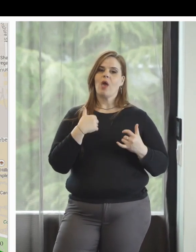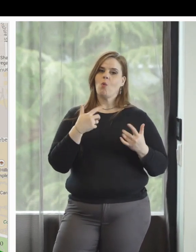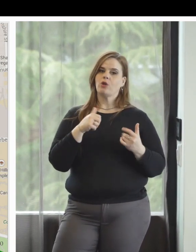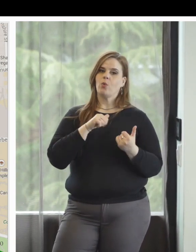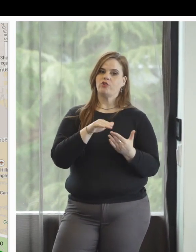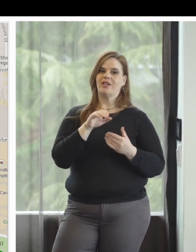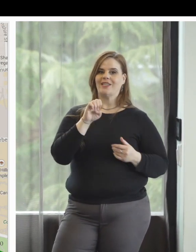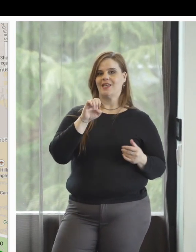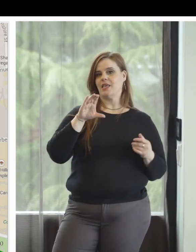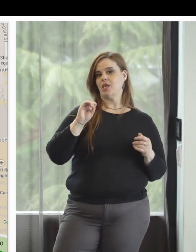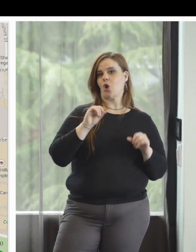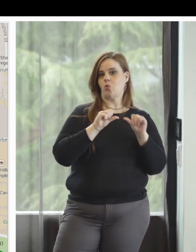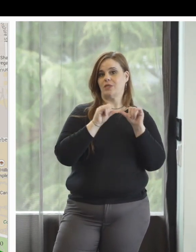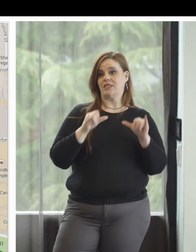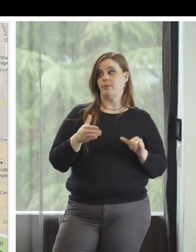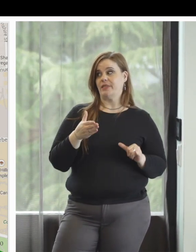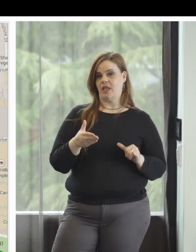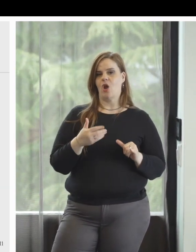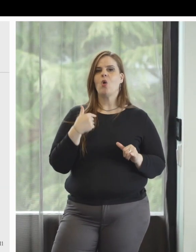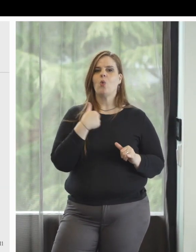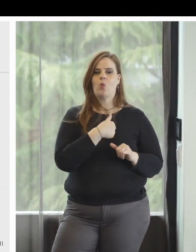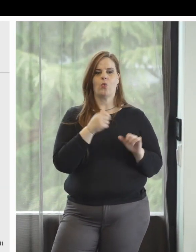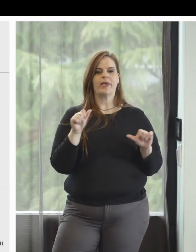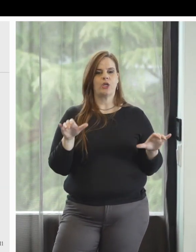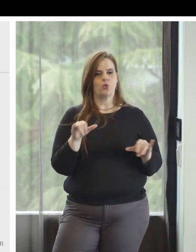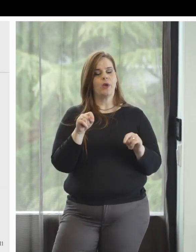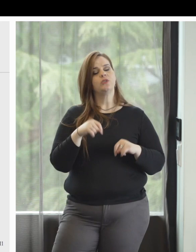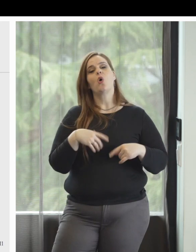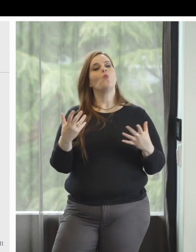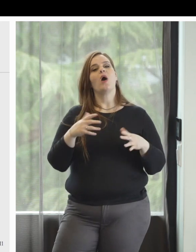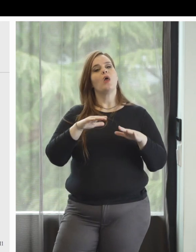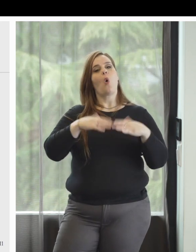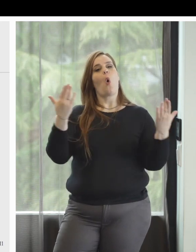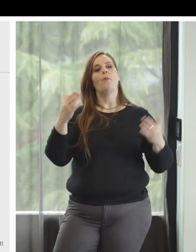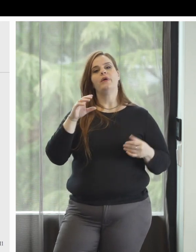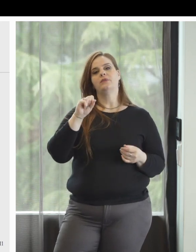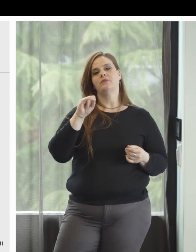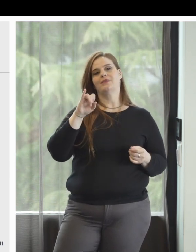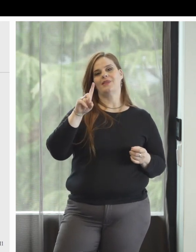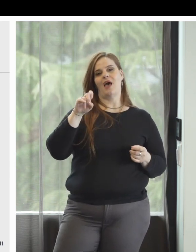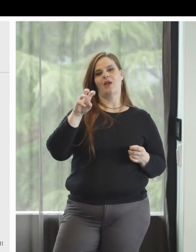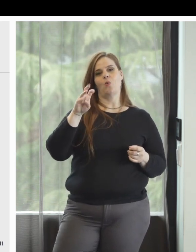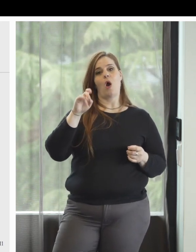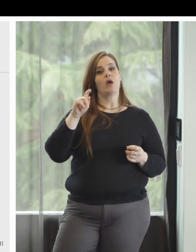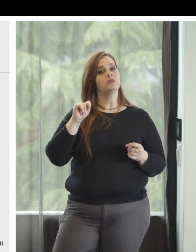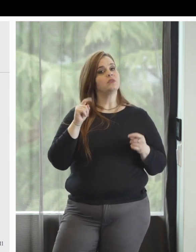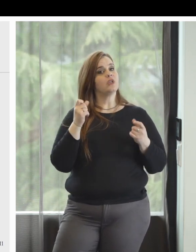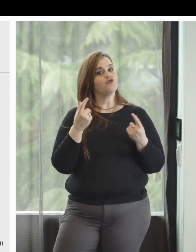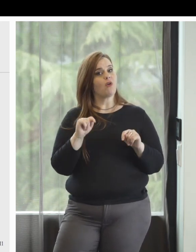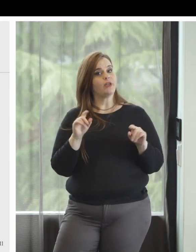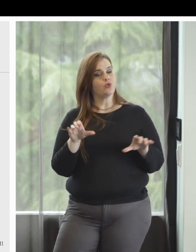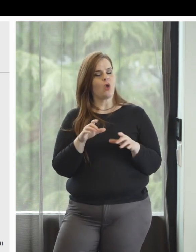there, we can do this. So what is open sidewalks trying to do. First we talked to a lot of people, like